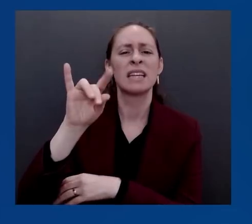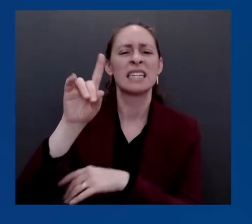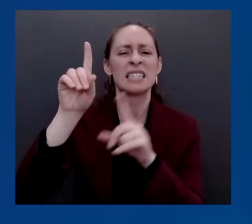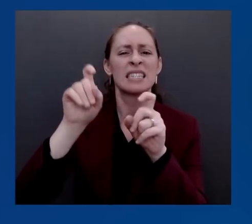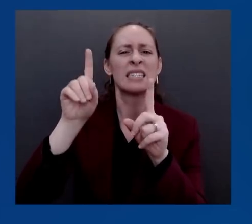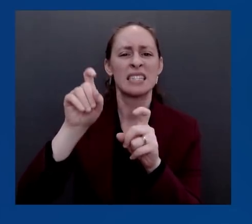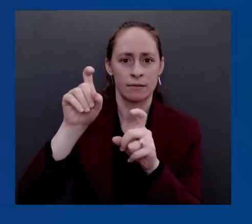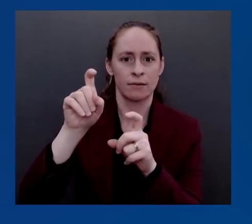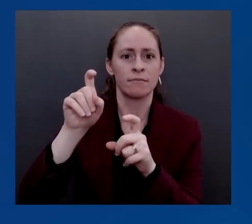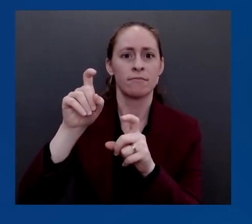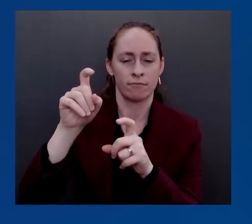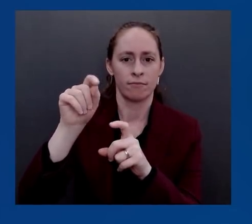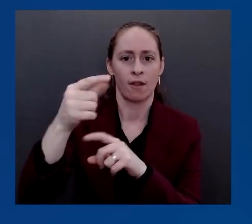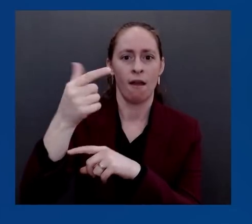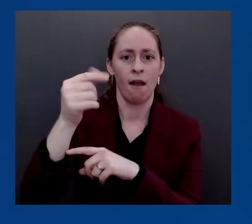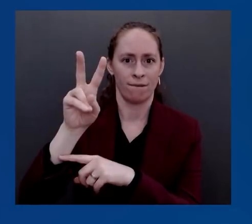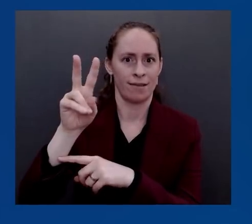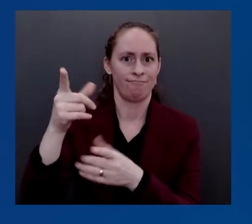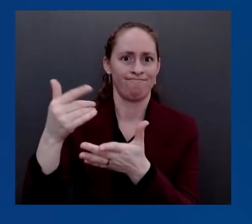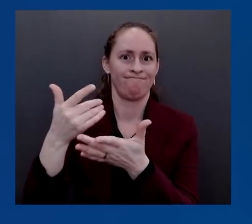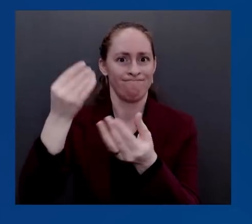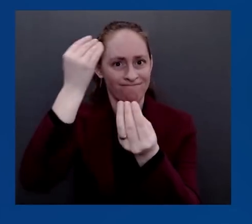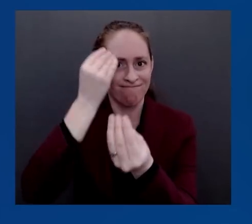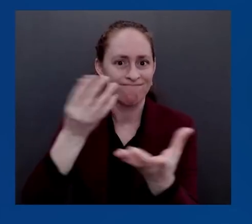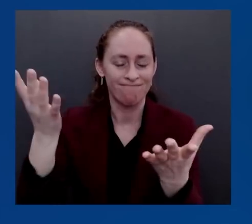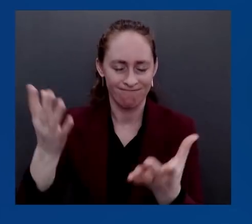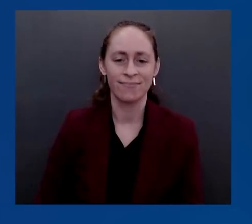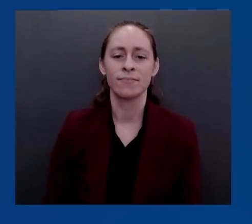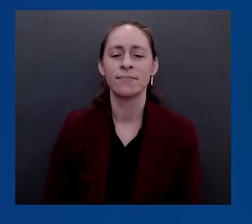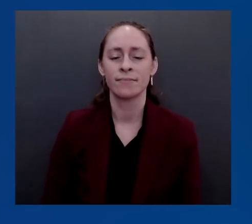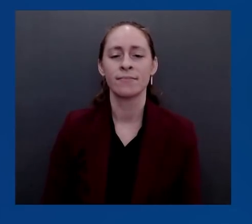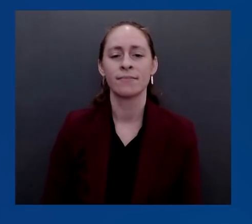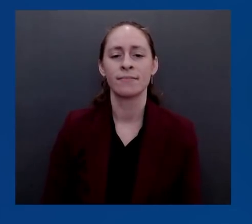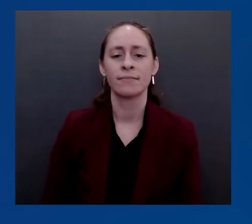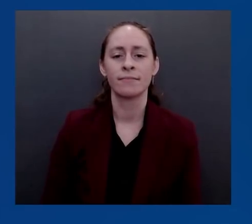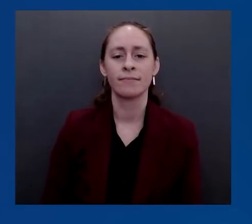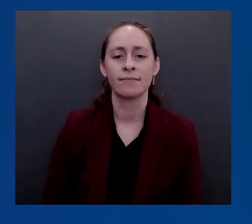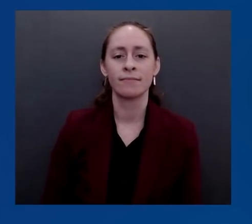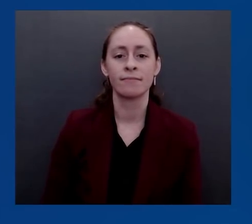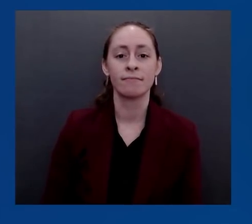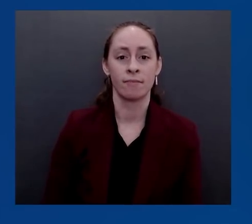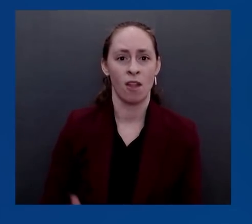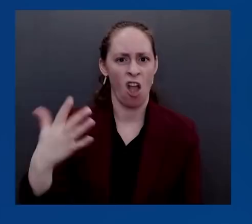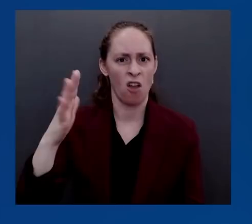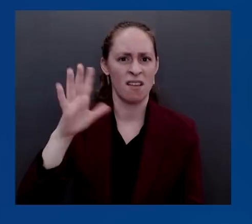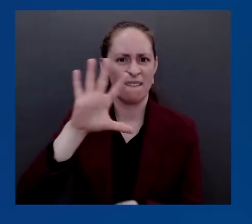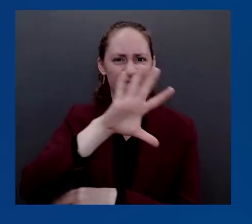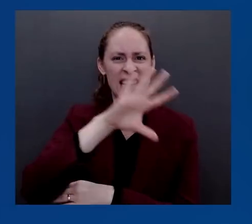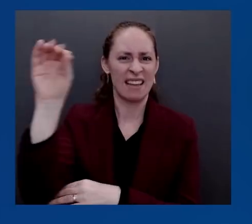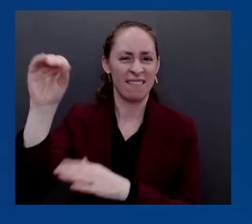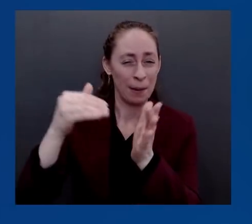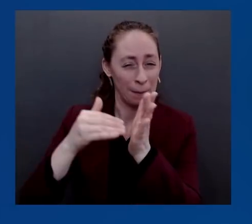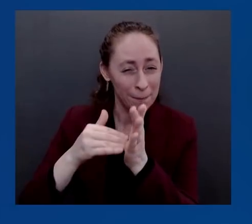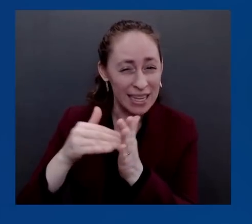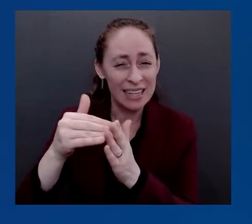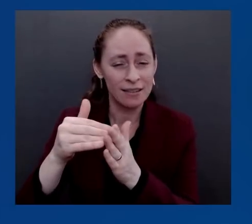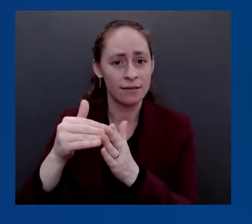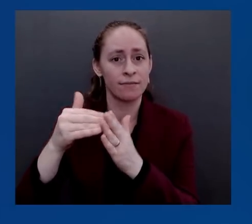50 million shipped orders to households across all states, Tribes and territories.